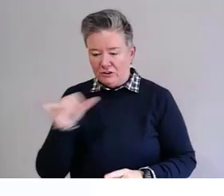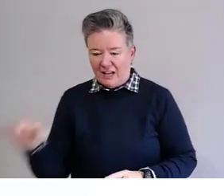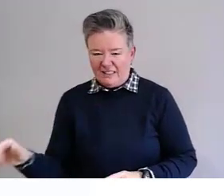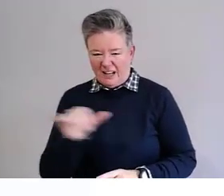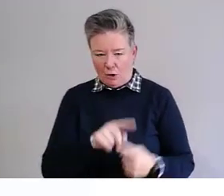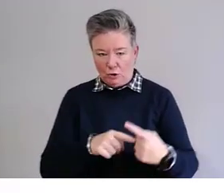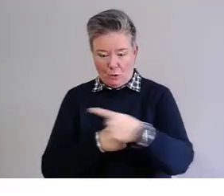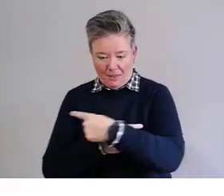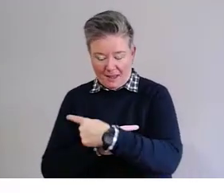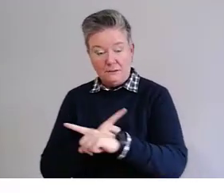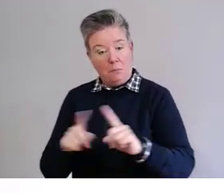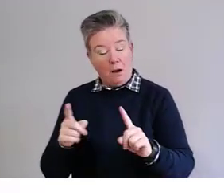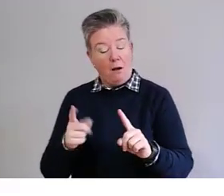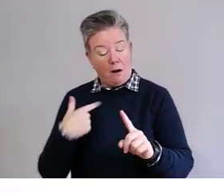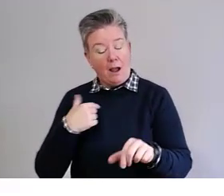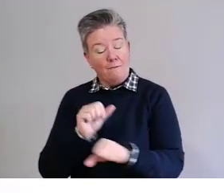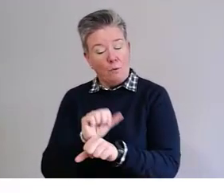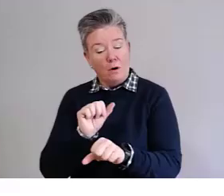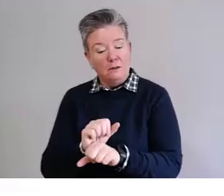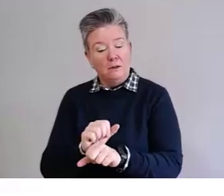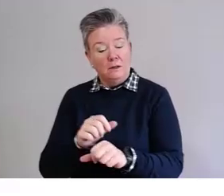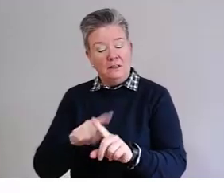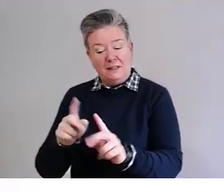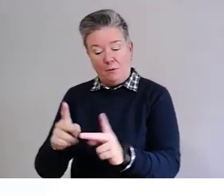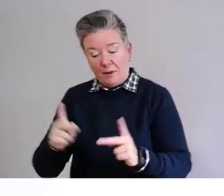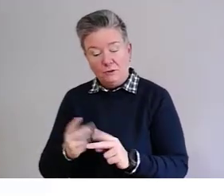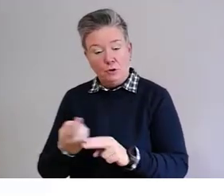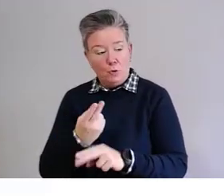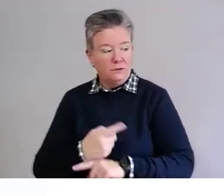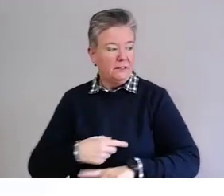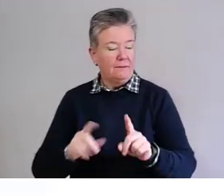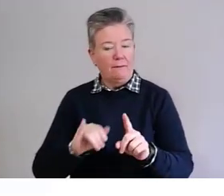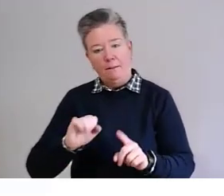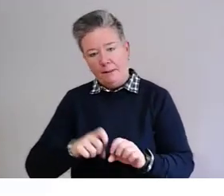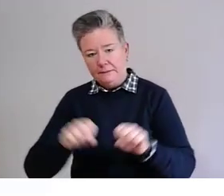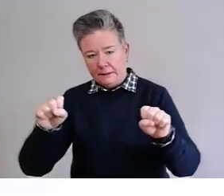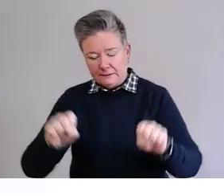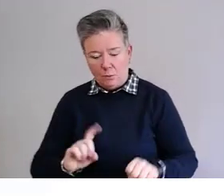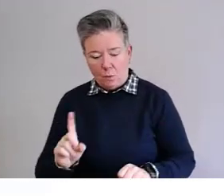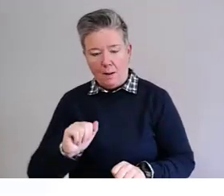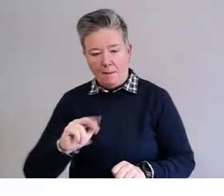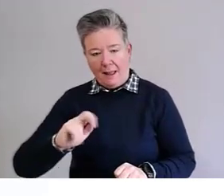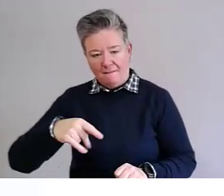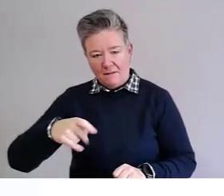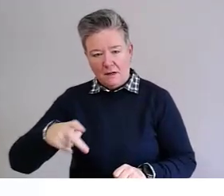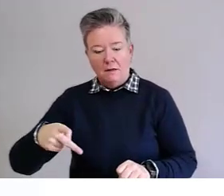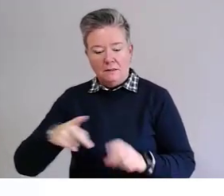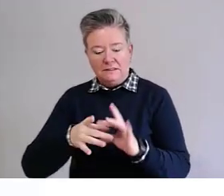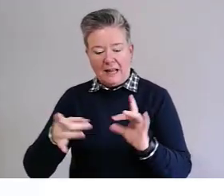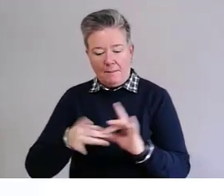but I've also worked in places that use a different IEP system where the PLAAFP statement was broken down into three separate